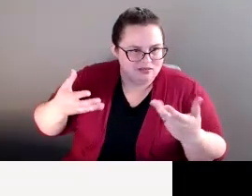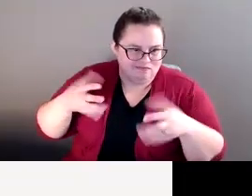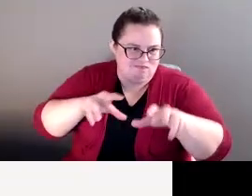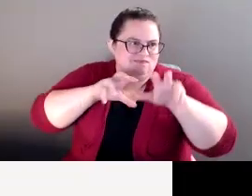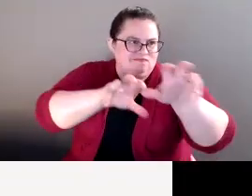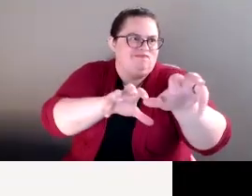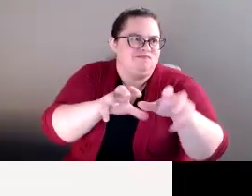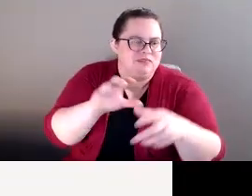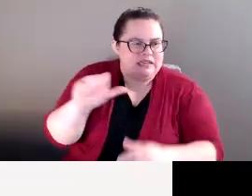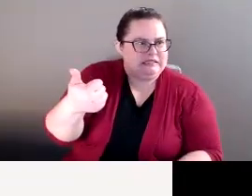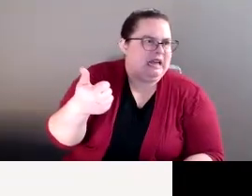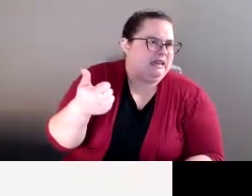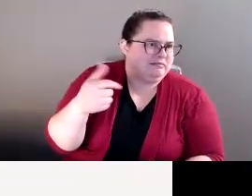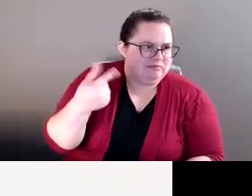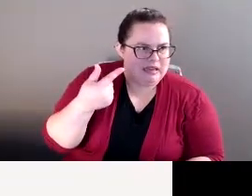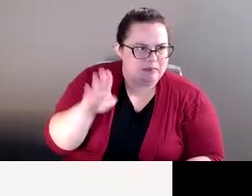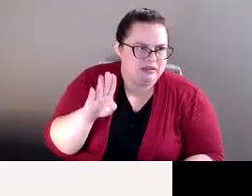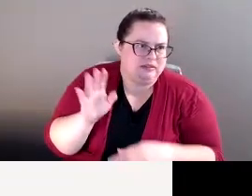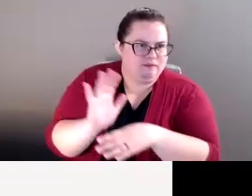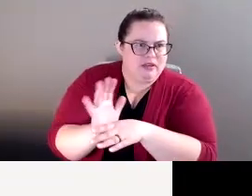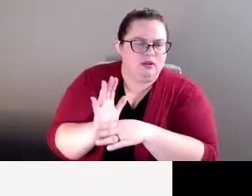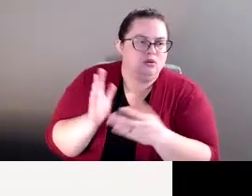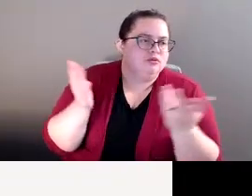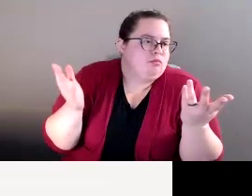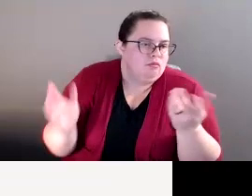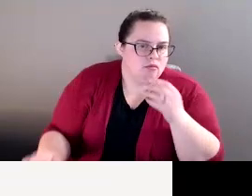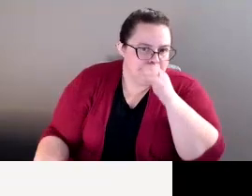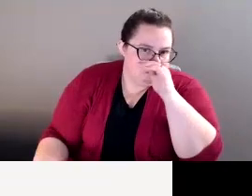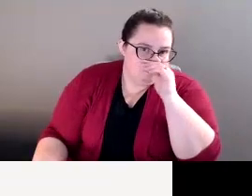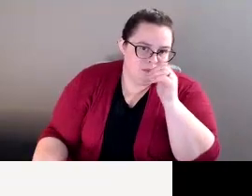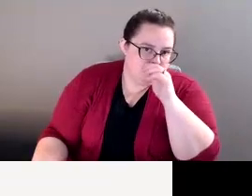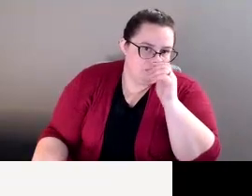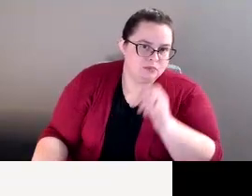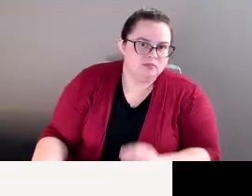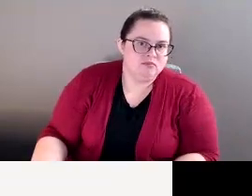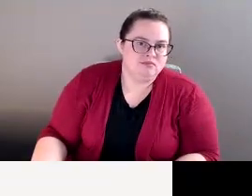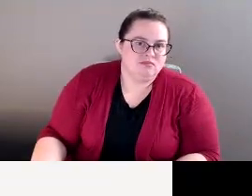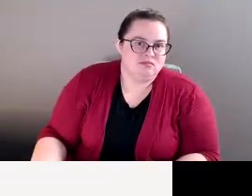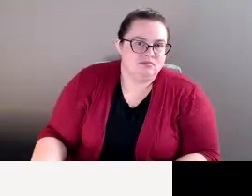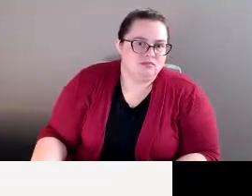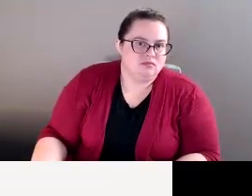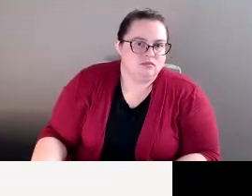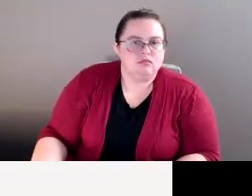ten gigabytes of videos, that may be okay because I don't use it at all.